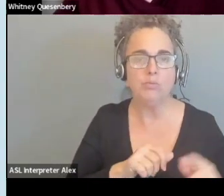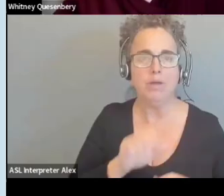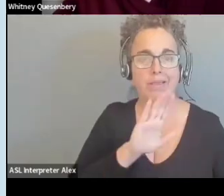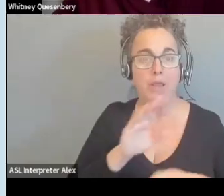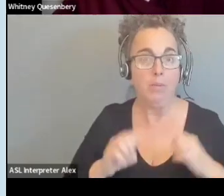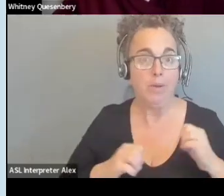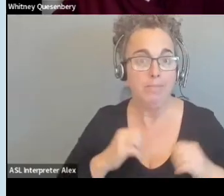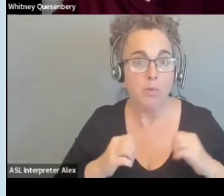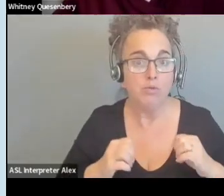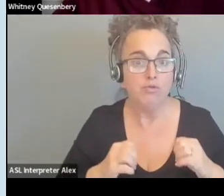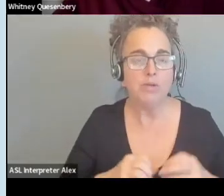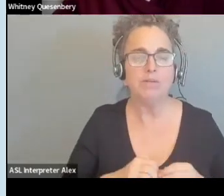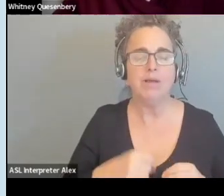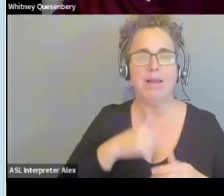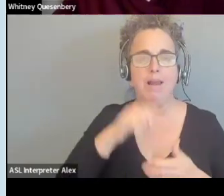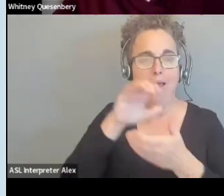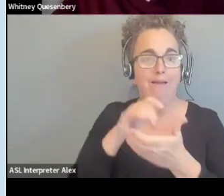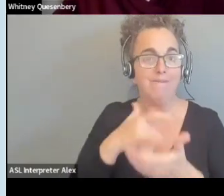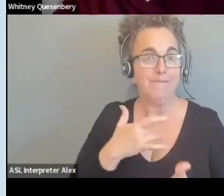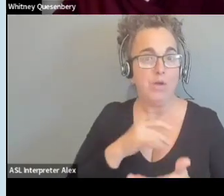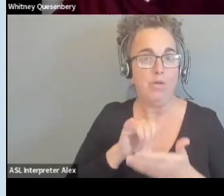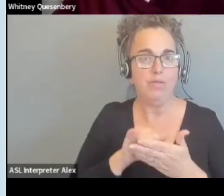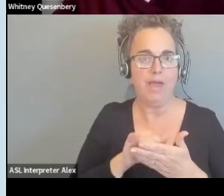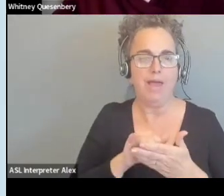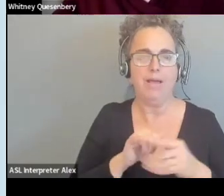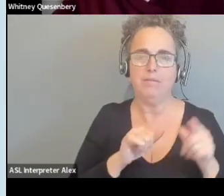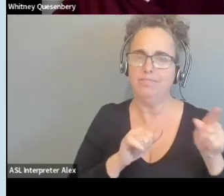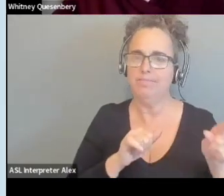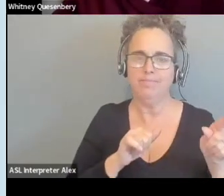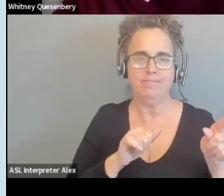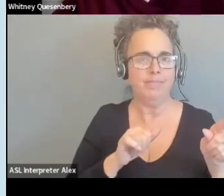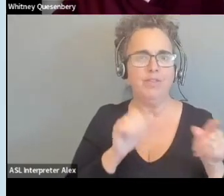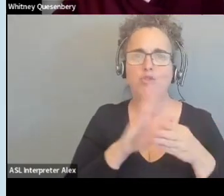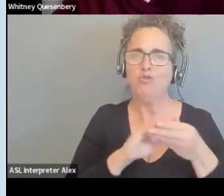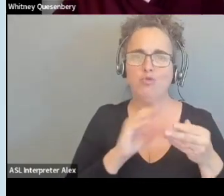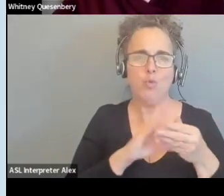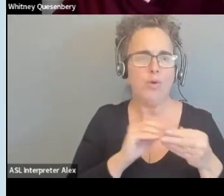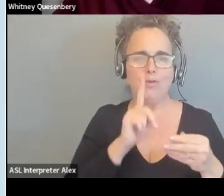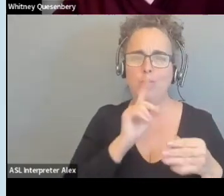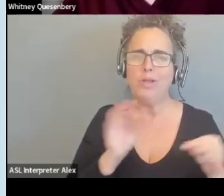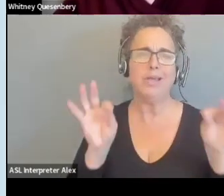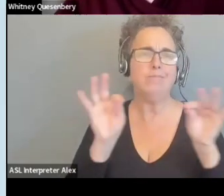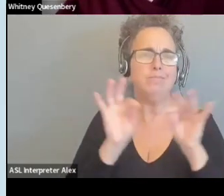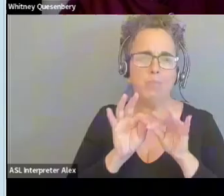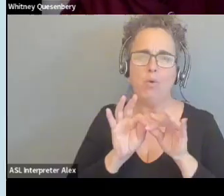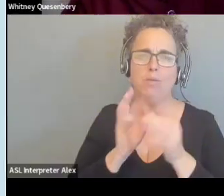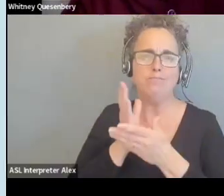I think that these stories are actually the key to personas, right? Because they bridge a gap between